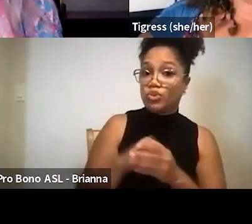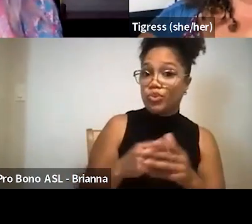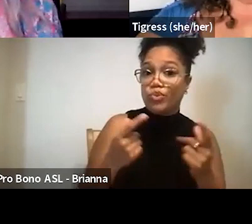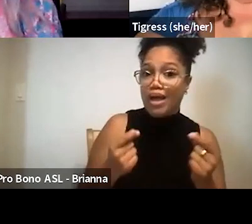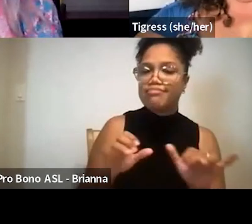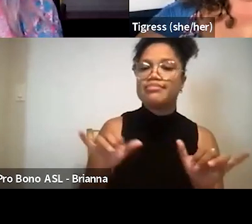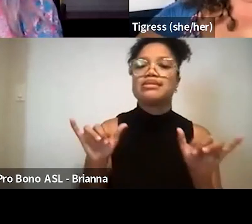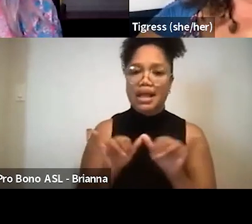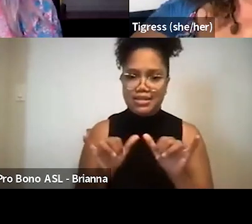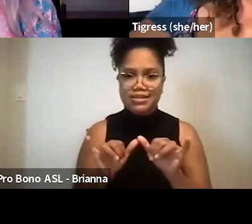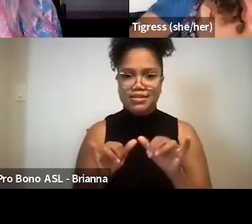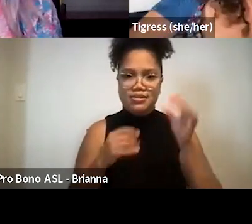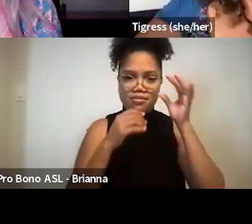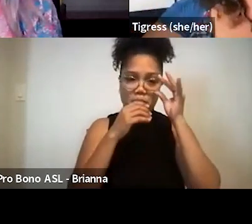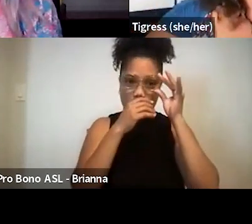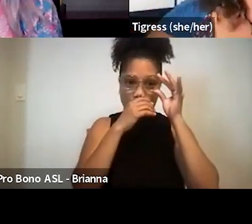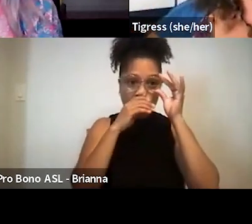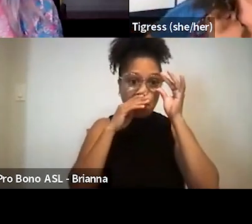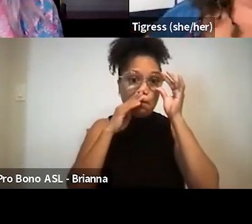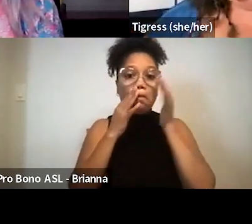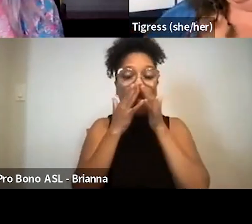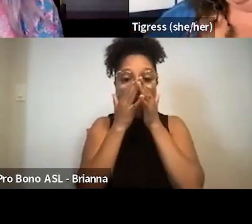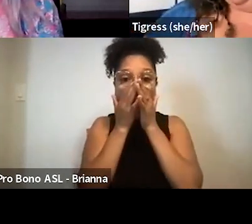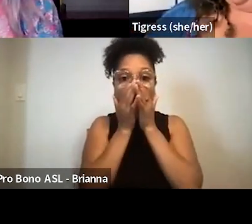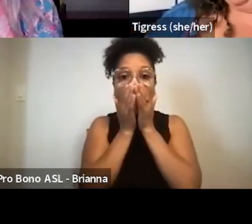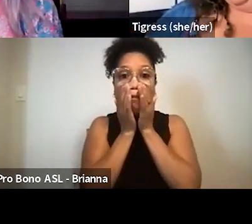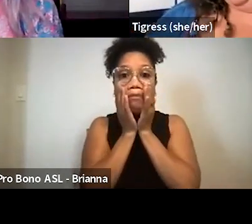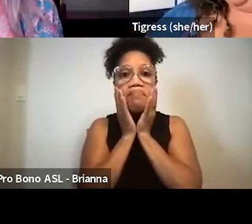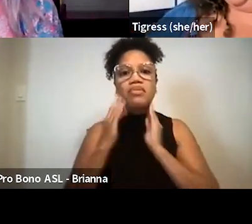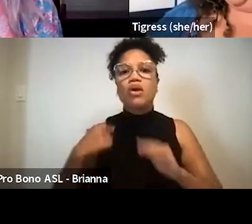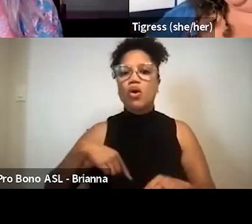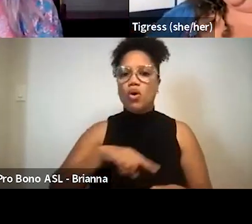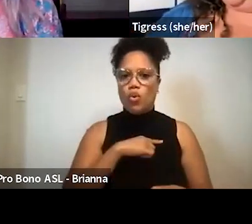And so we most certainly worked with educators